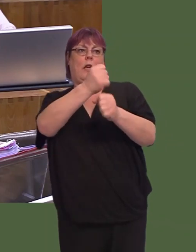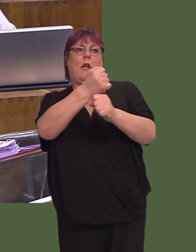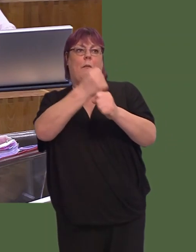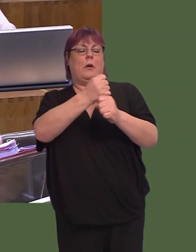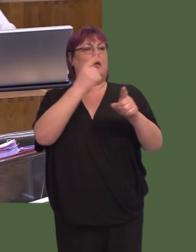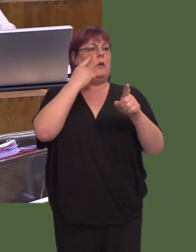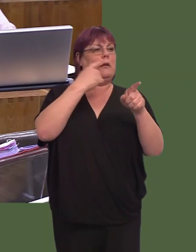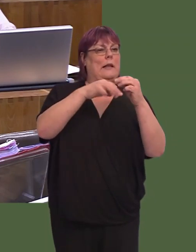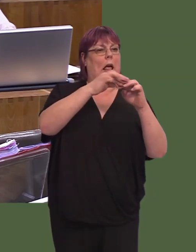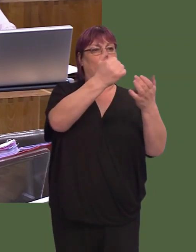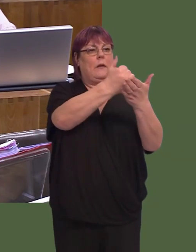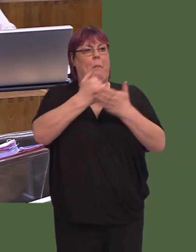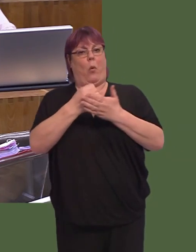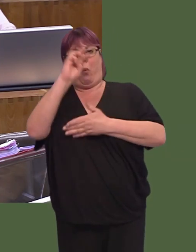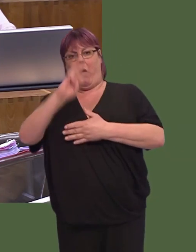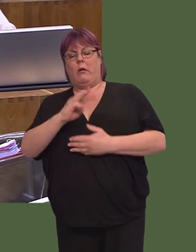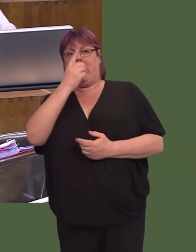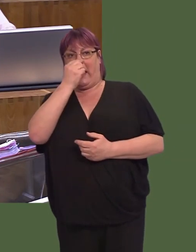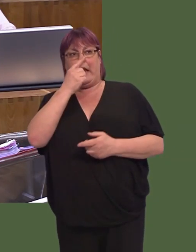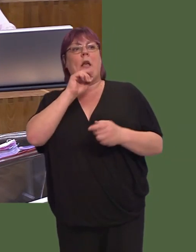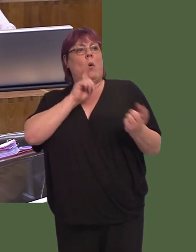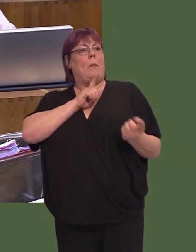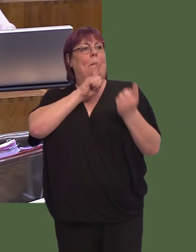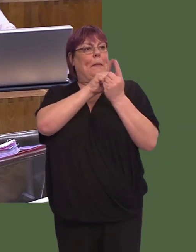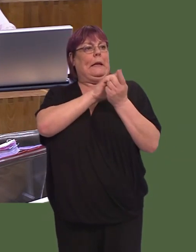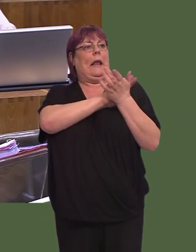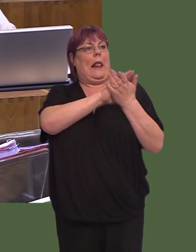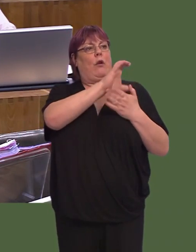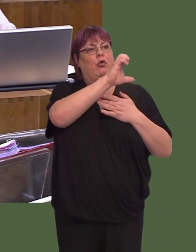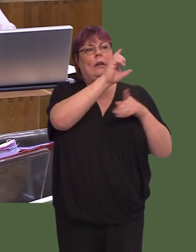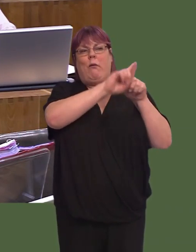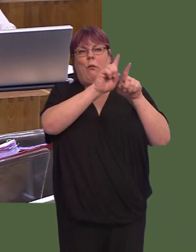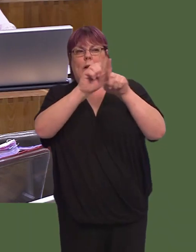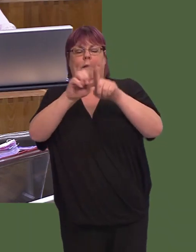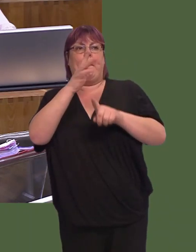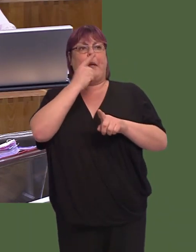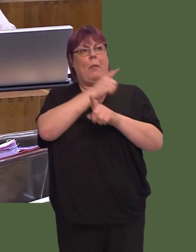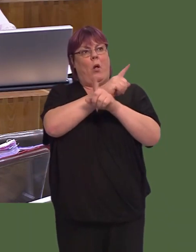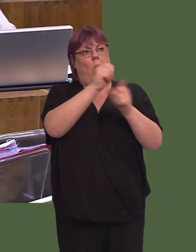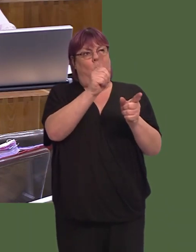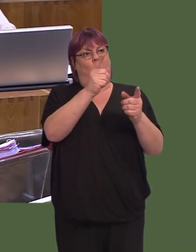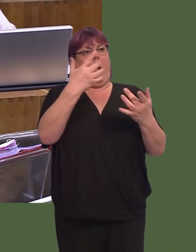Of course, he will be meeting with Hillary Clinton and a range of other people who have an interest in continuing our good relationship.